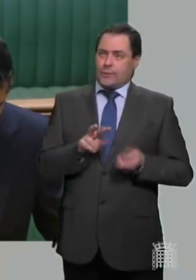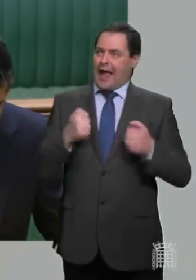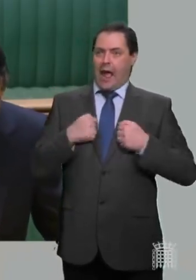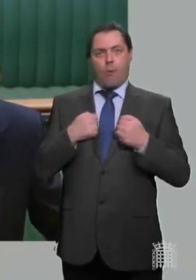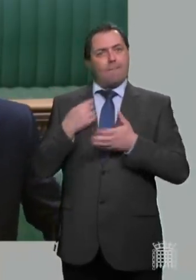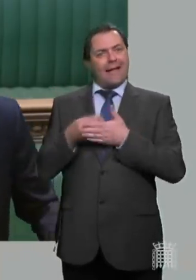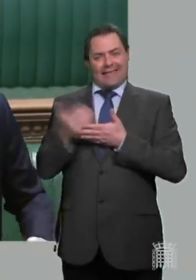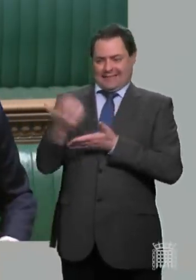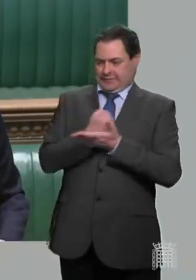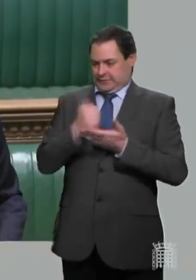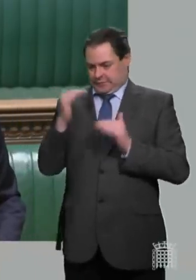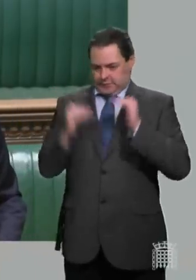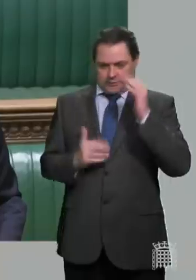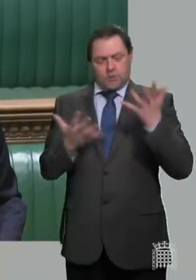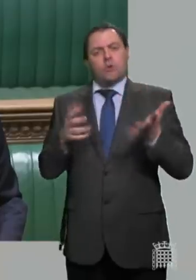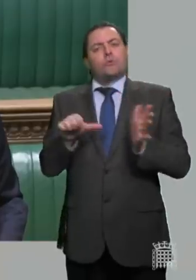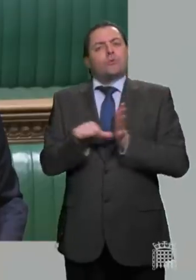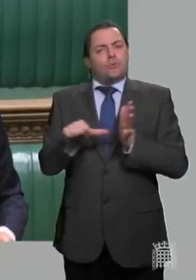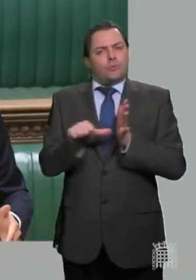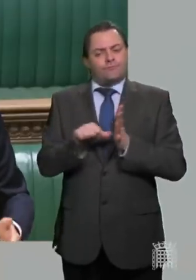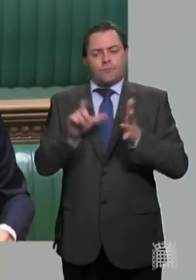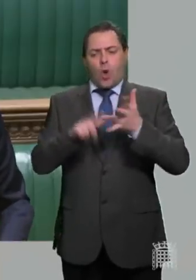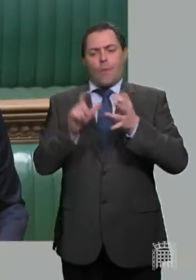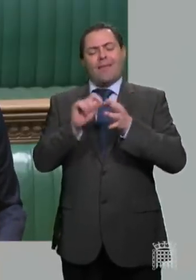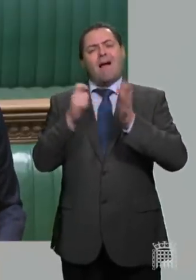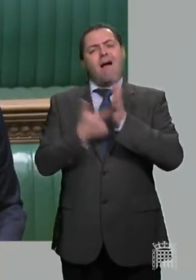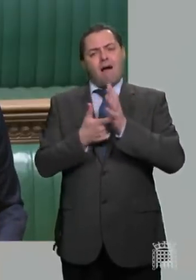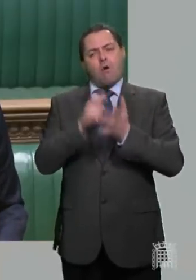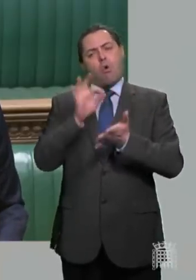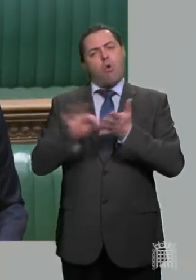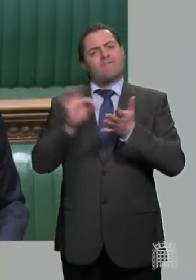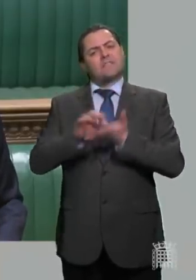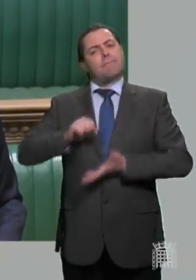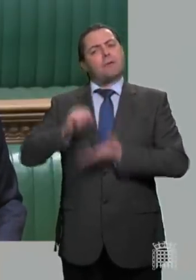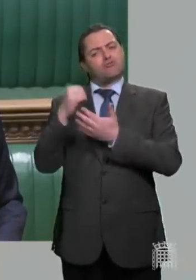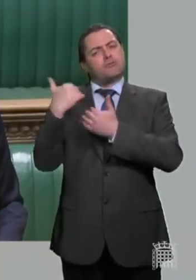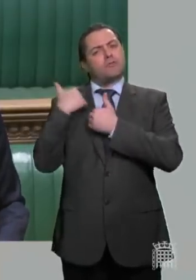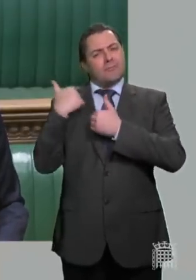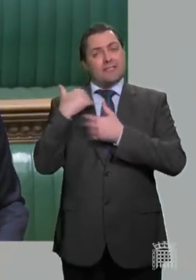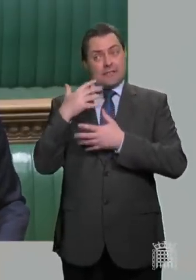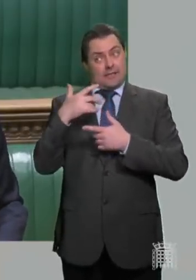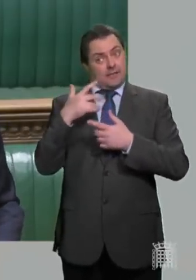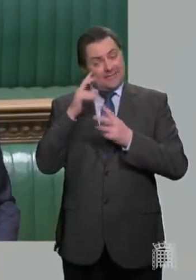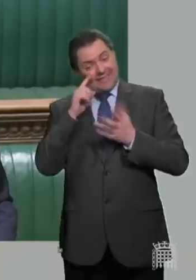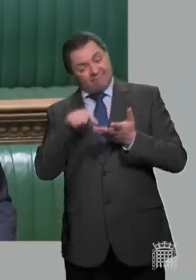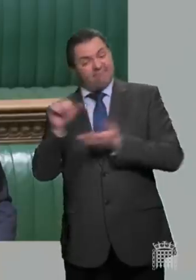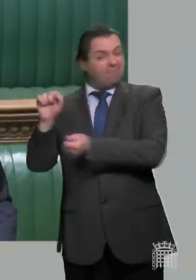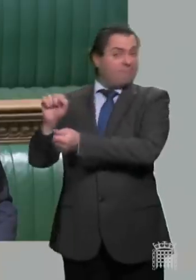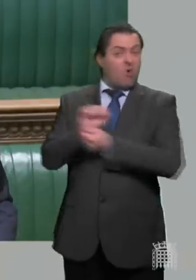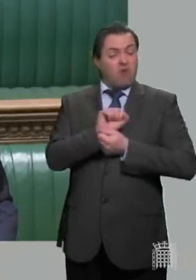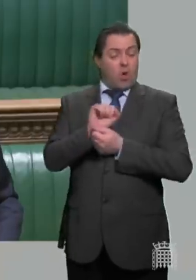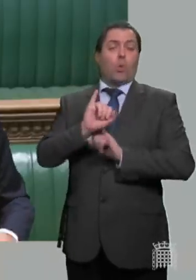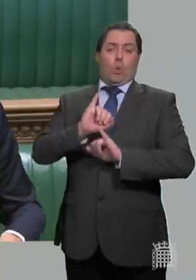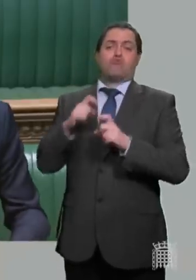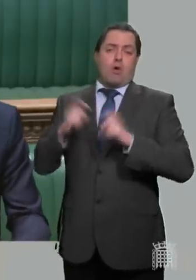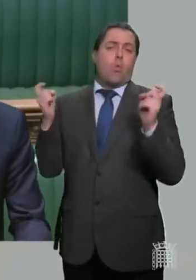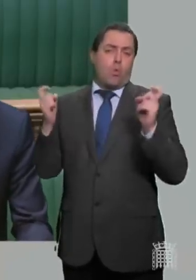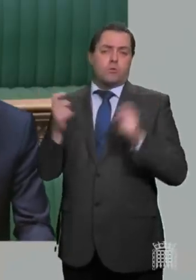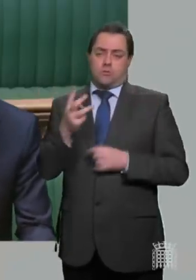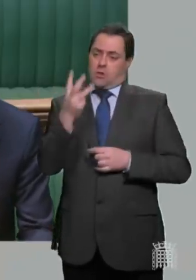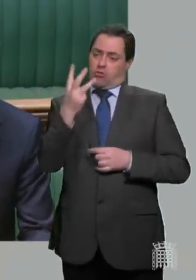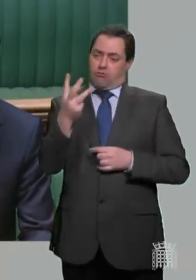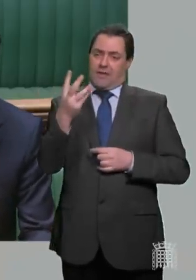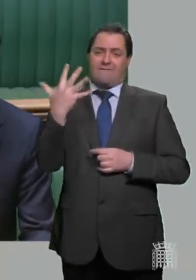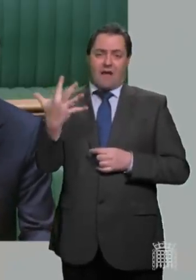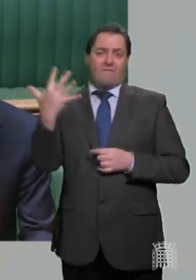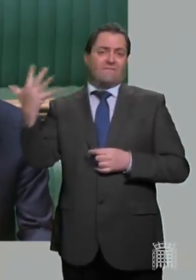The OBR’s fiscal forecasts show that this year, we have borrowed a record amount: £355 billion.